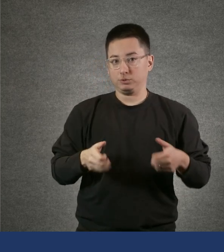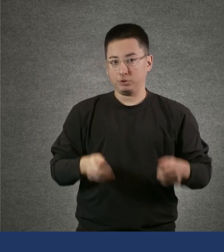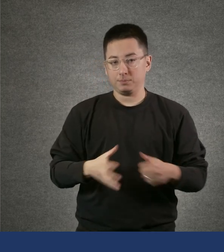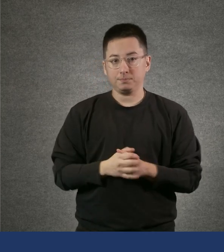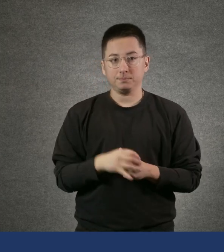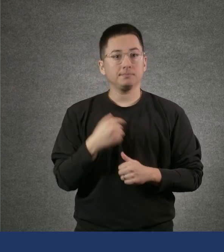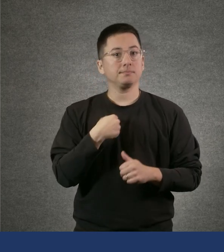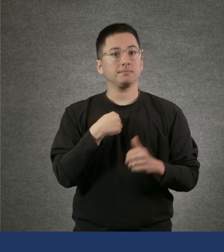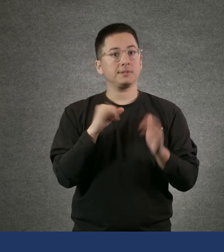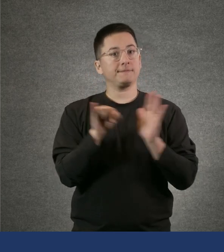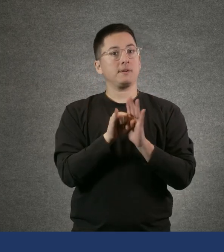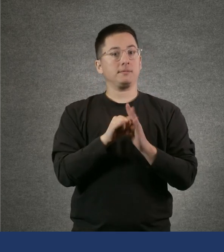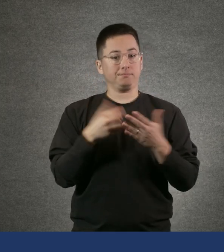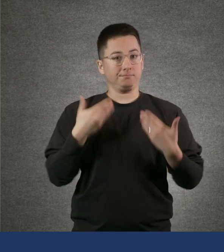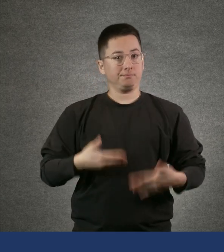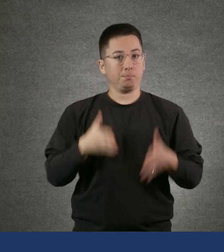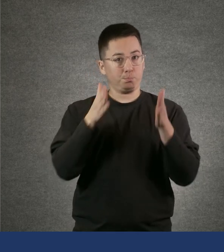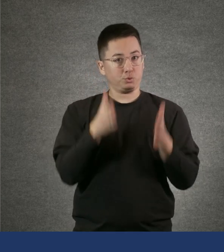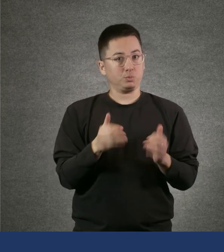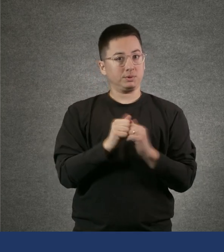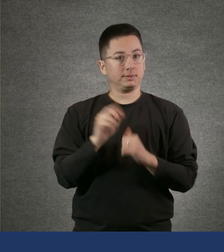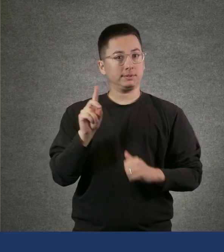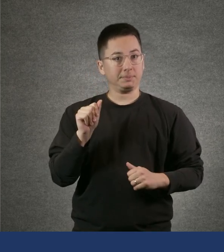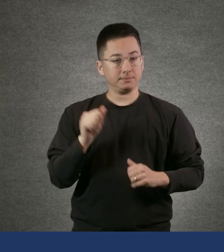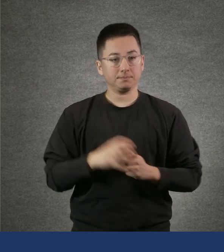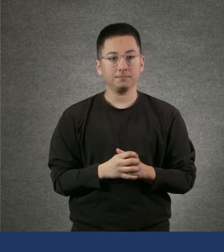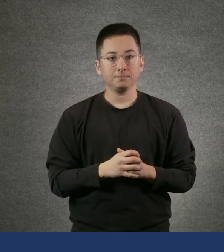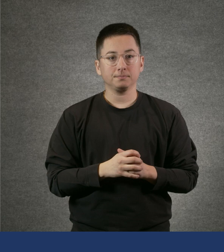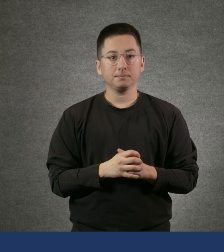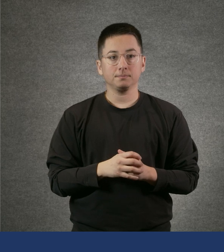I identify as a person with a disability.